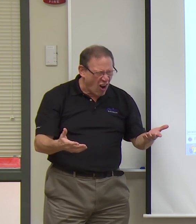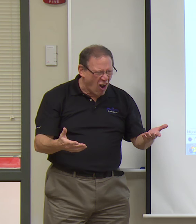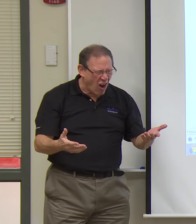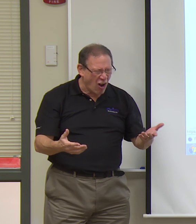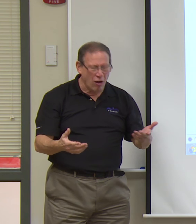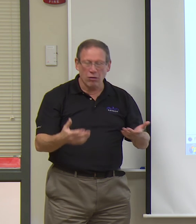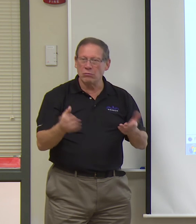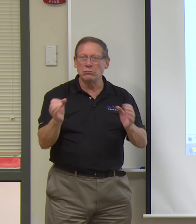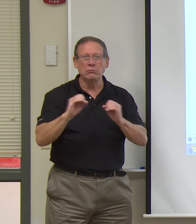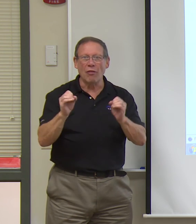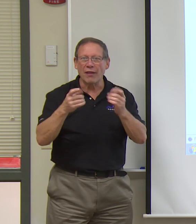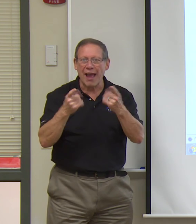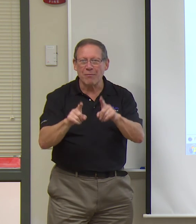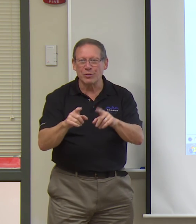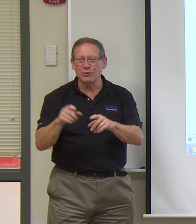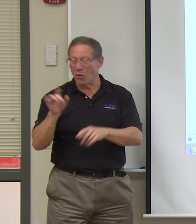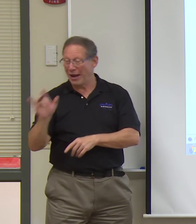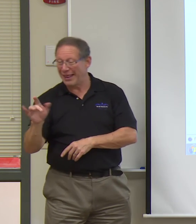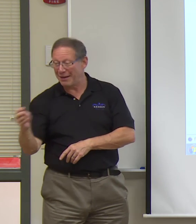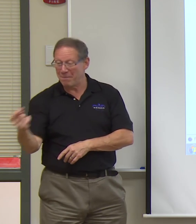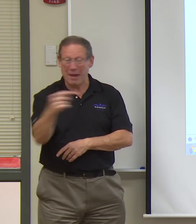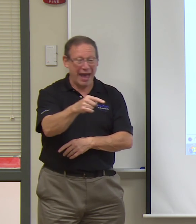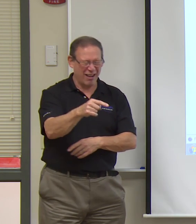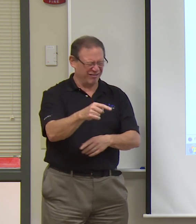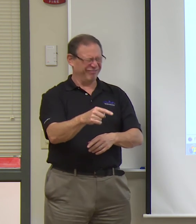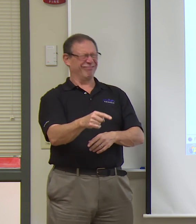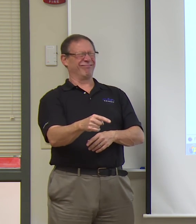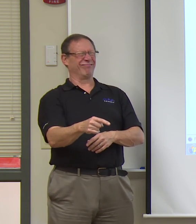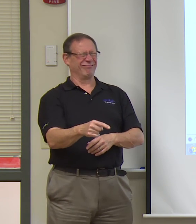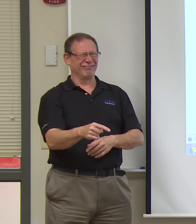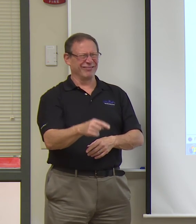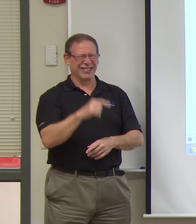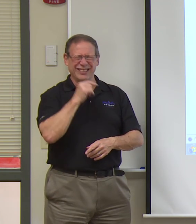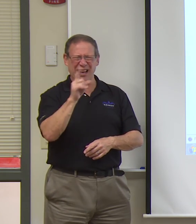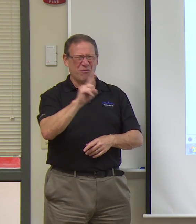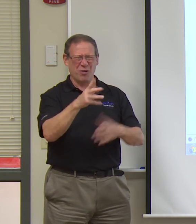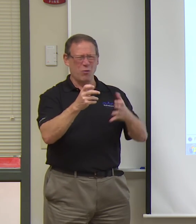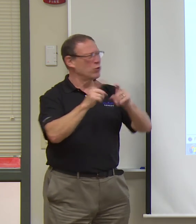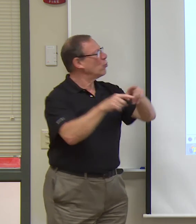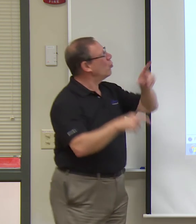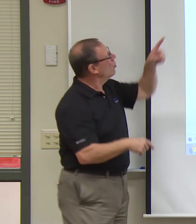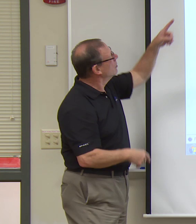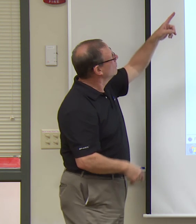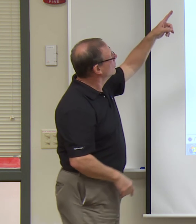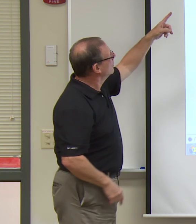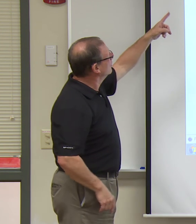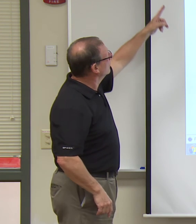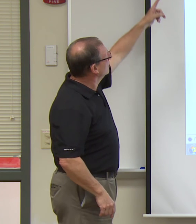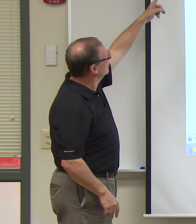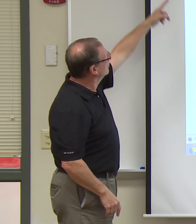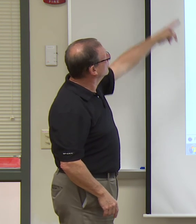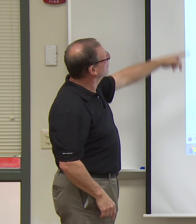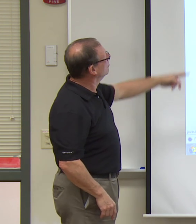you can always use this breadcrumb trail at the top, and then there's this sidebar, too,